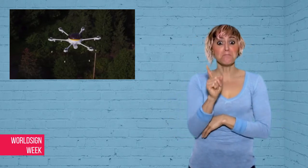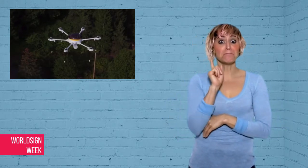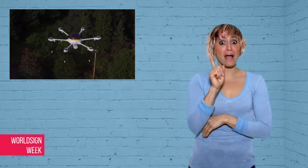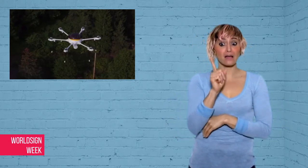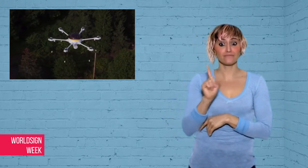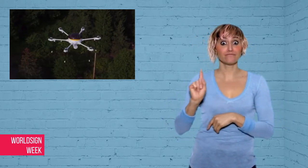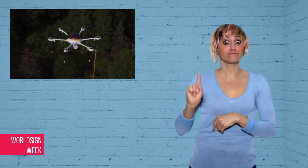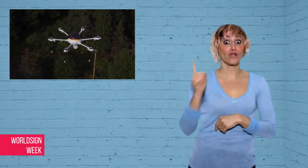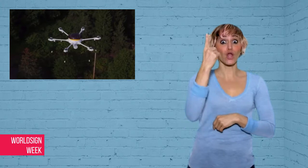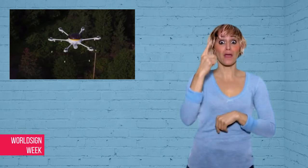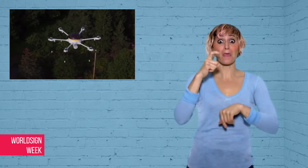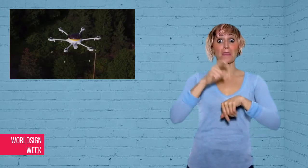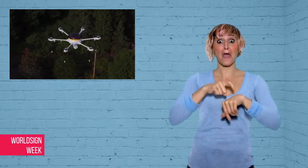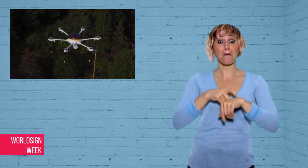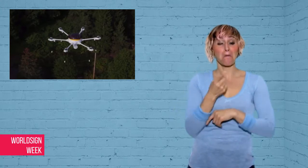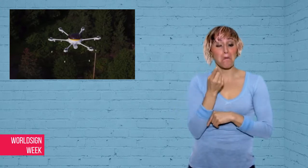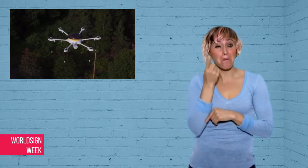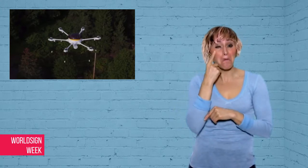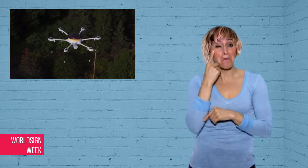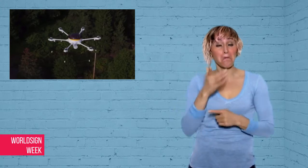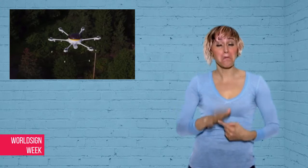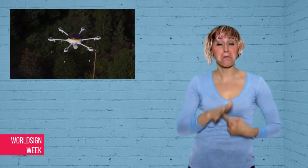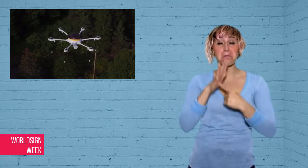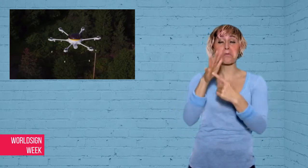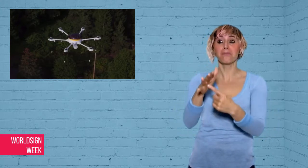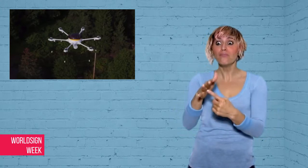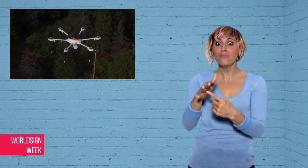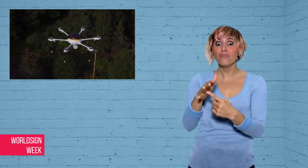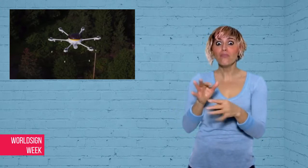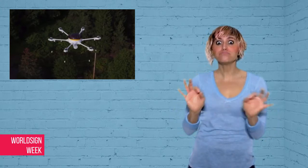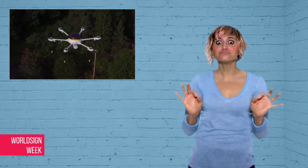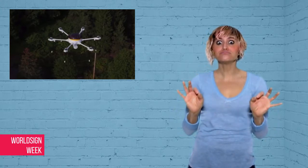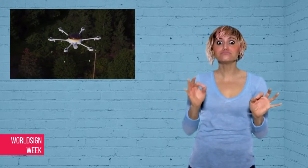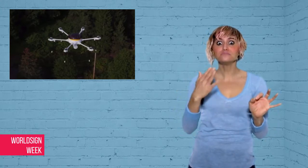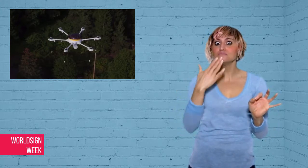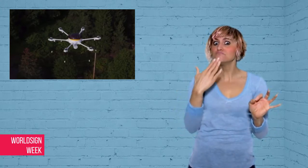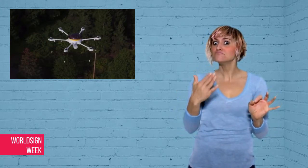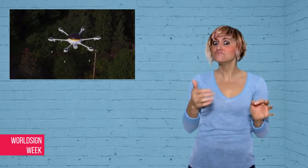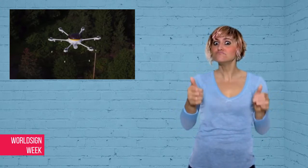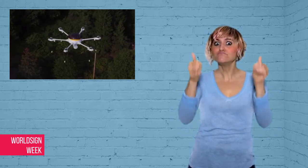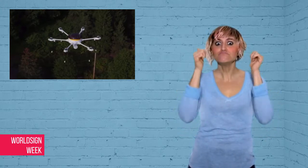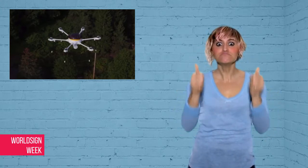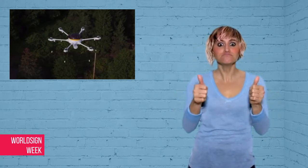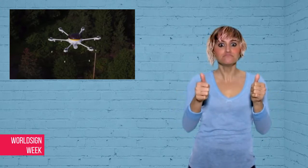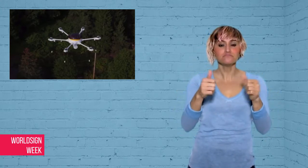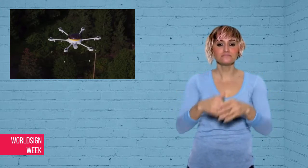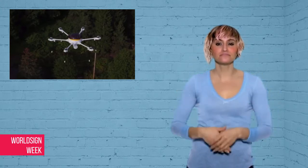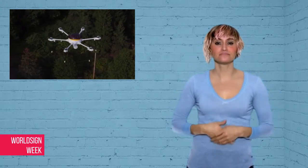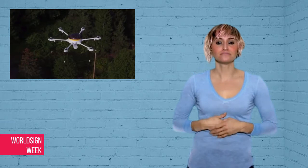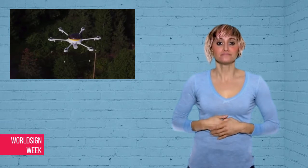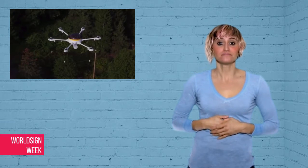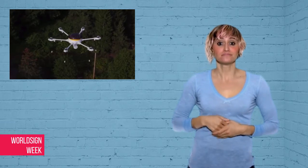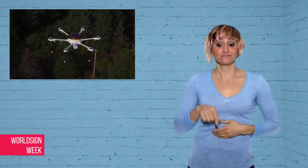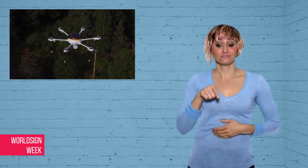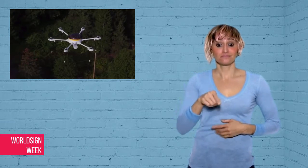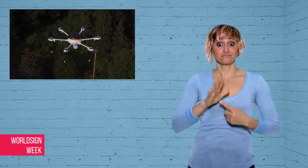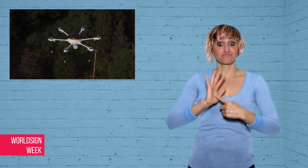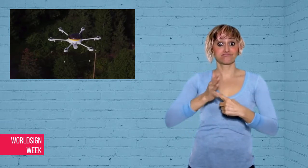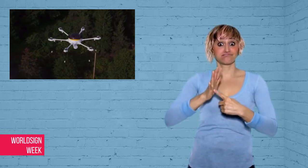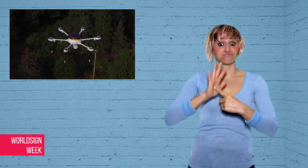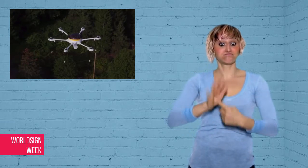but their first trial was successful.